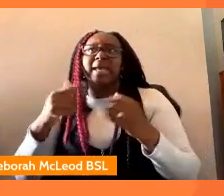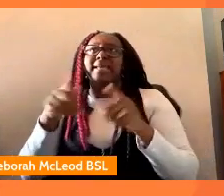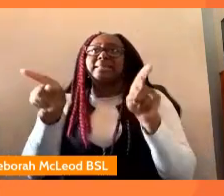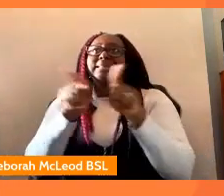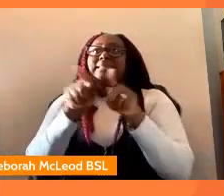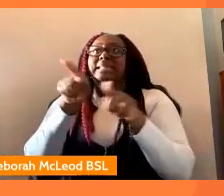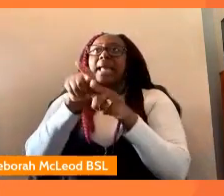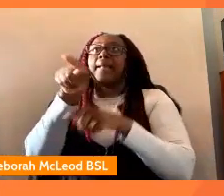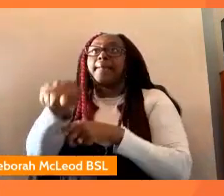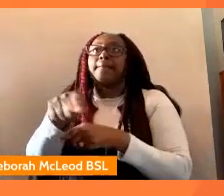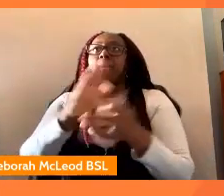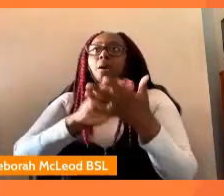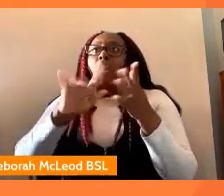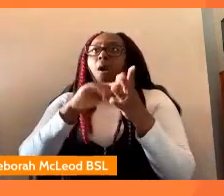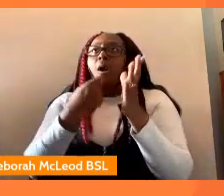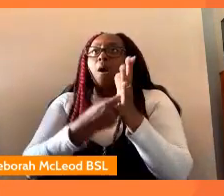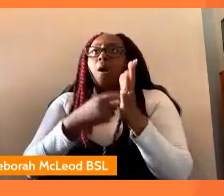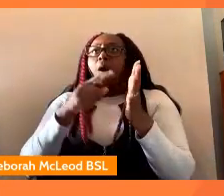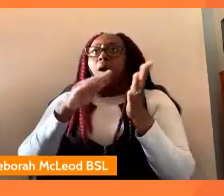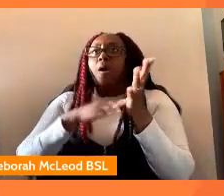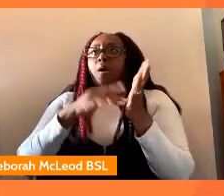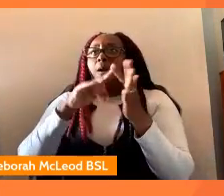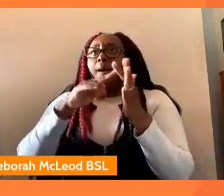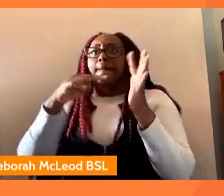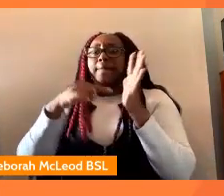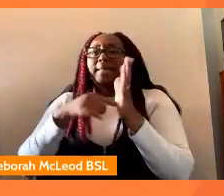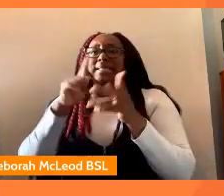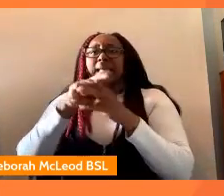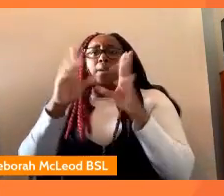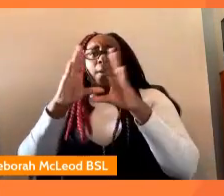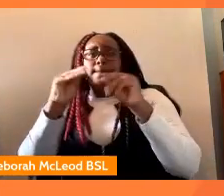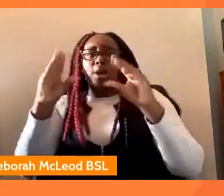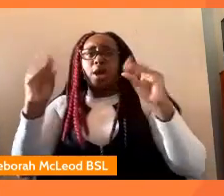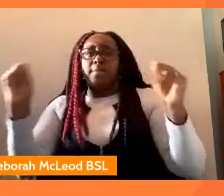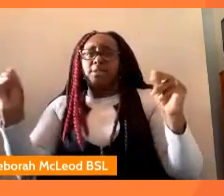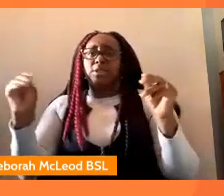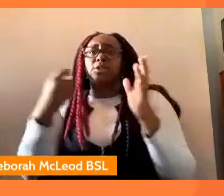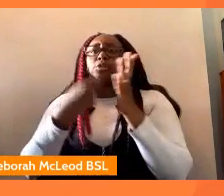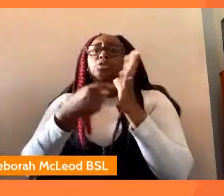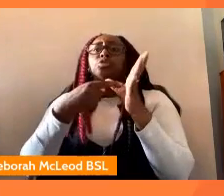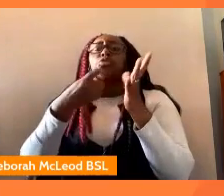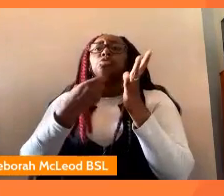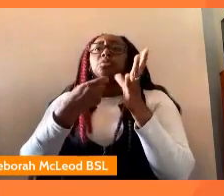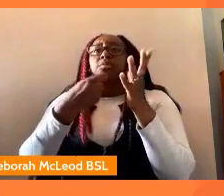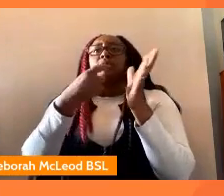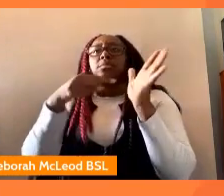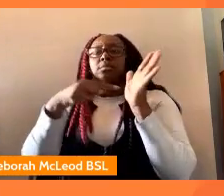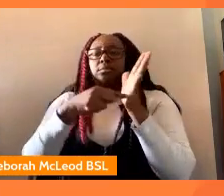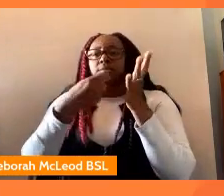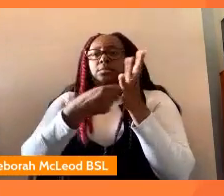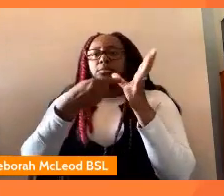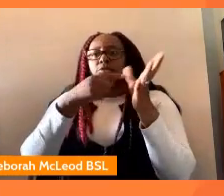is talking about how her recent Birmingham Trams Project explored new, emerging forms of storytelling.